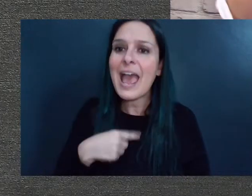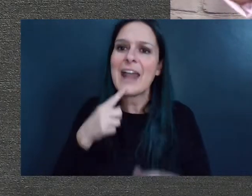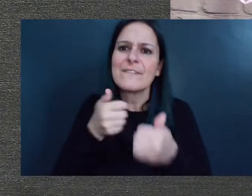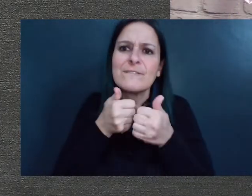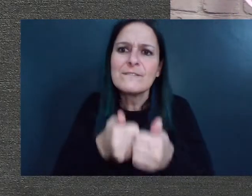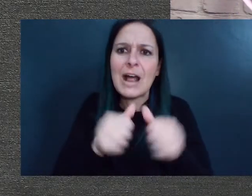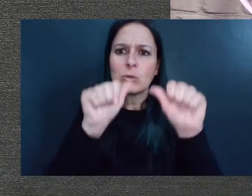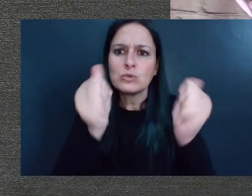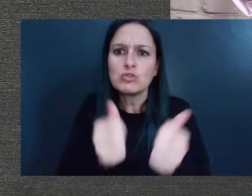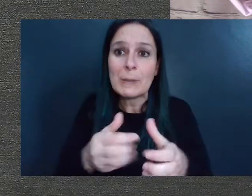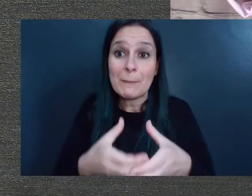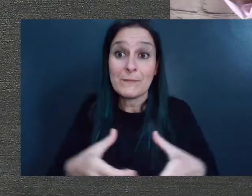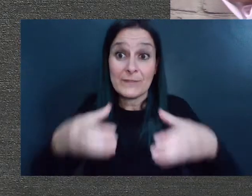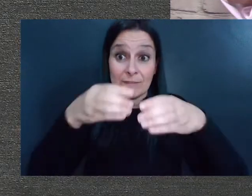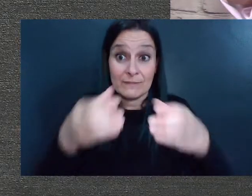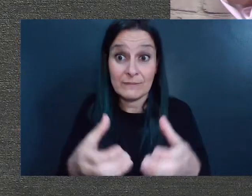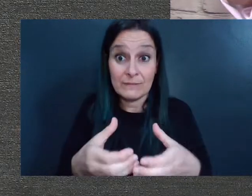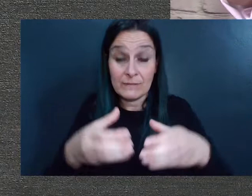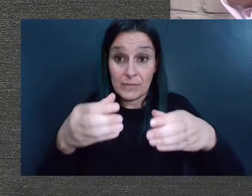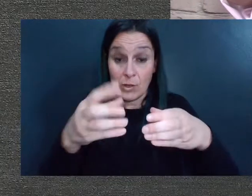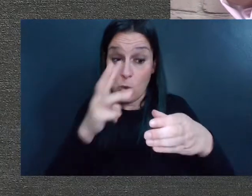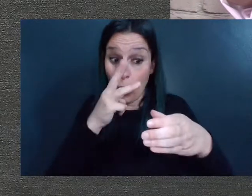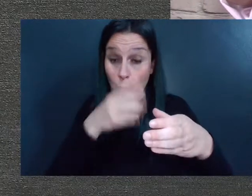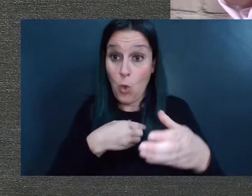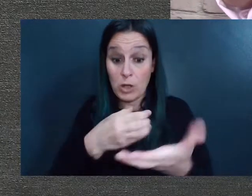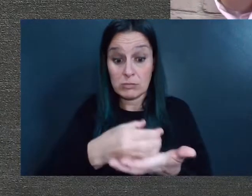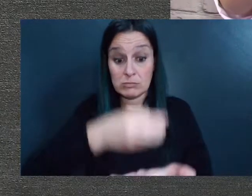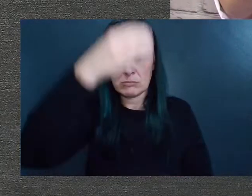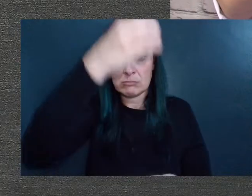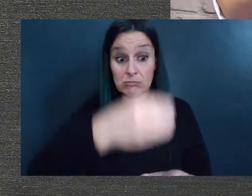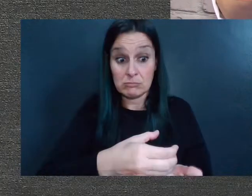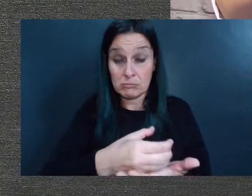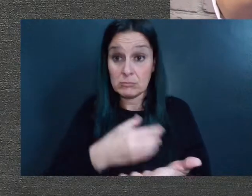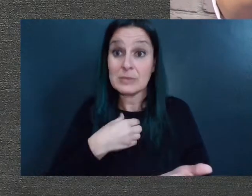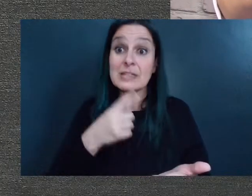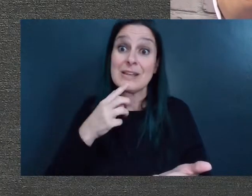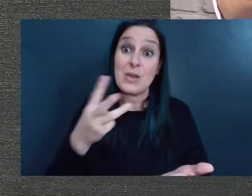So the water in my water bottle is the shape of my water bottle.